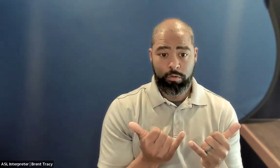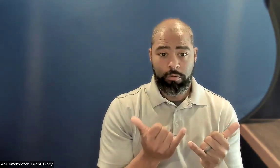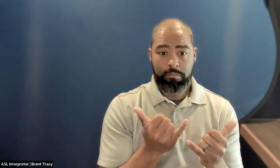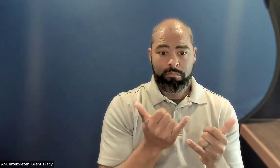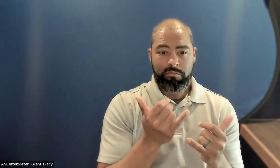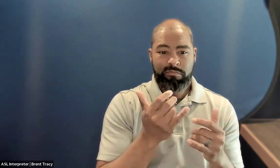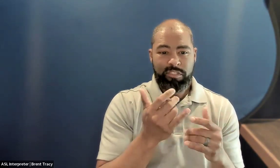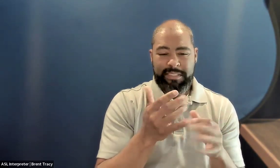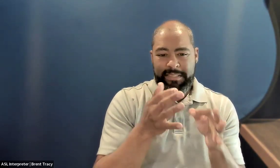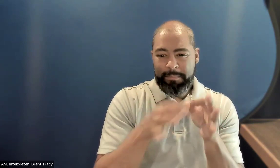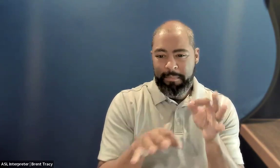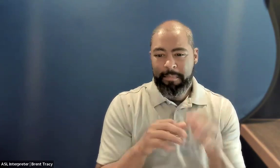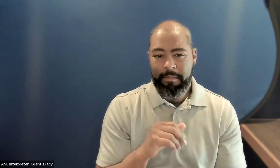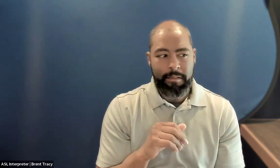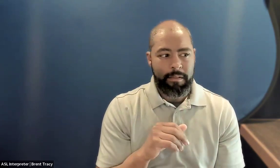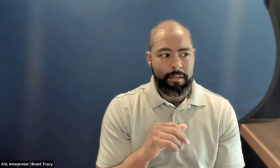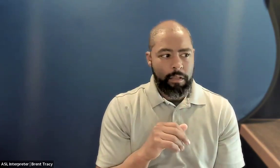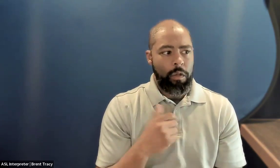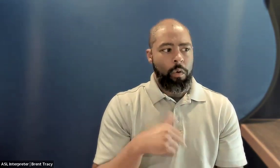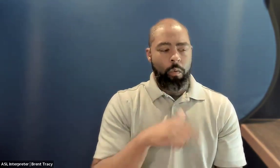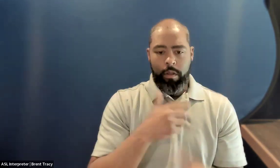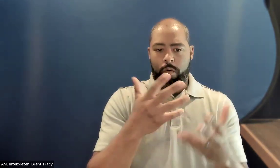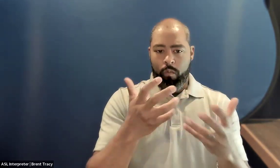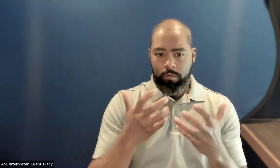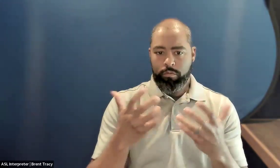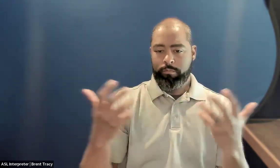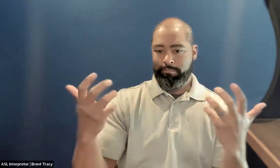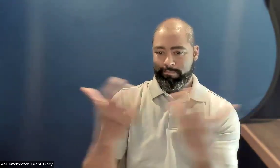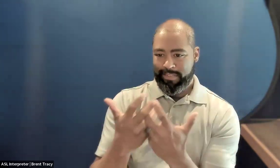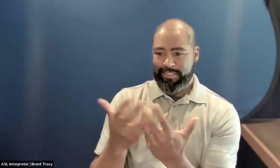It is to align with existing practice around traffic study methodology.